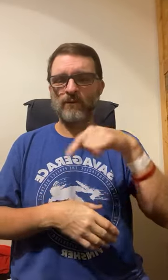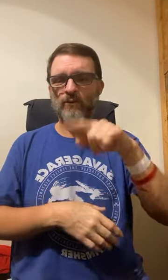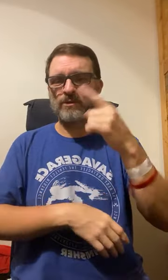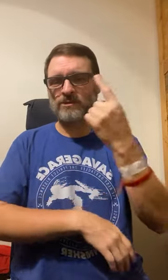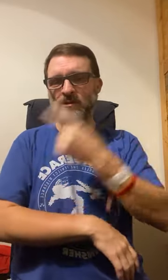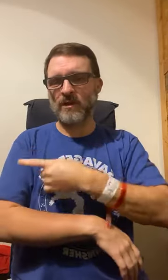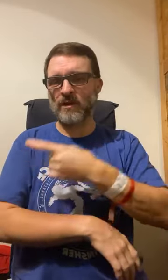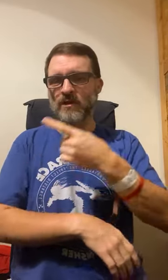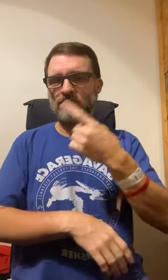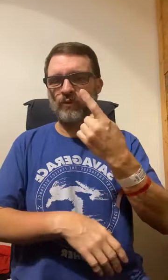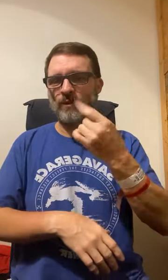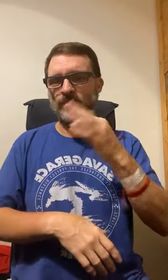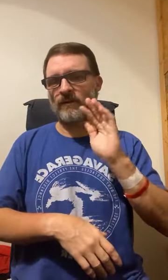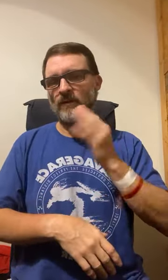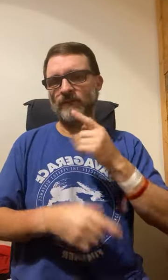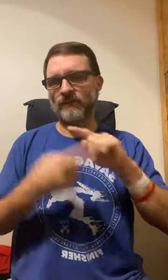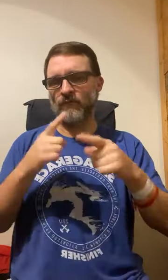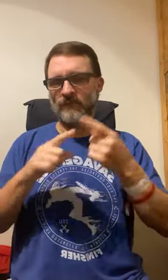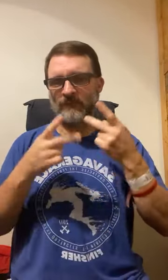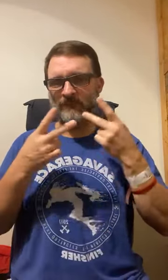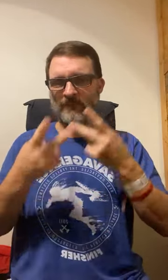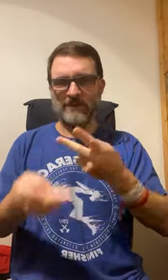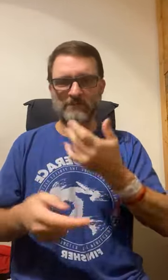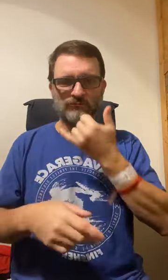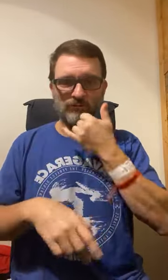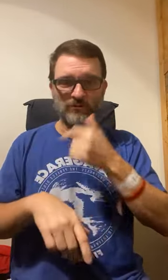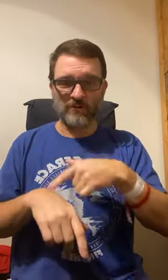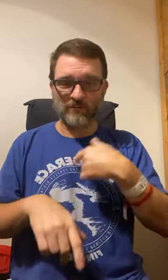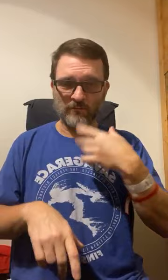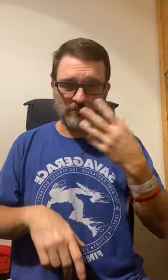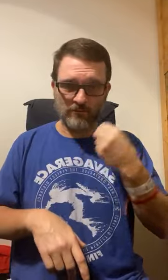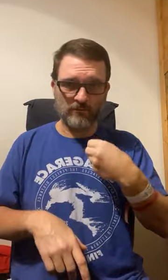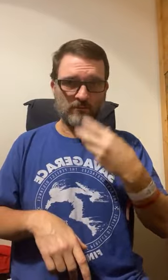One of those days, One of our friends visited at the wrong time while I was very sleepy and drowsy.